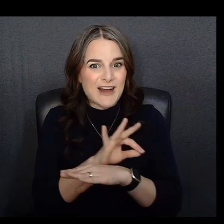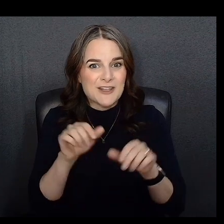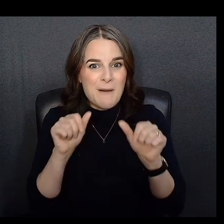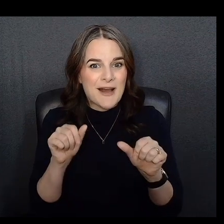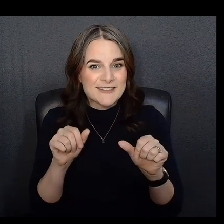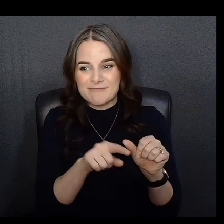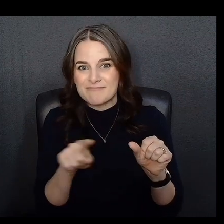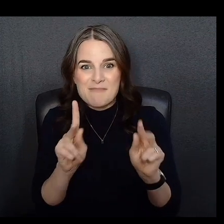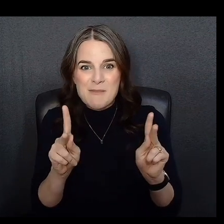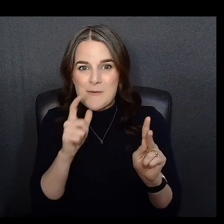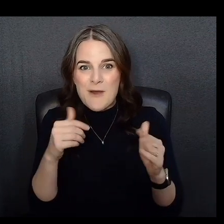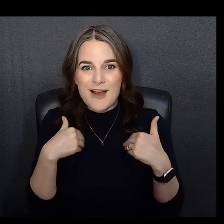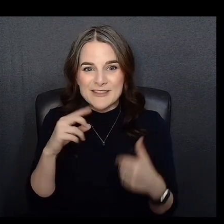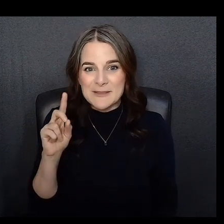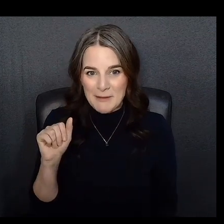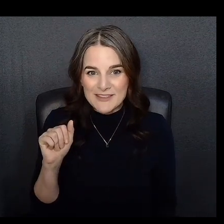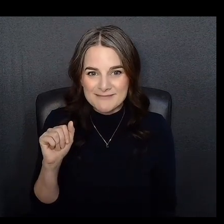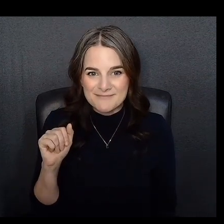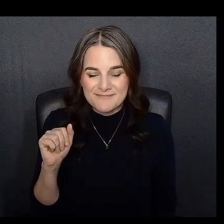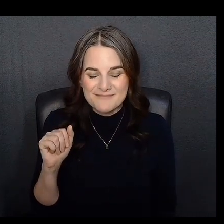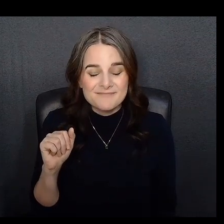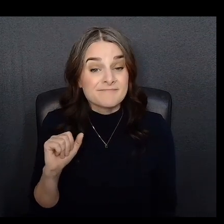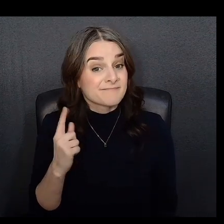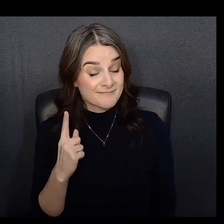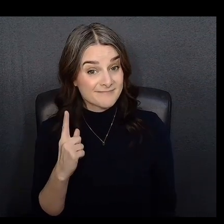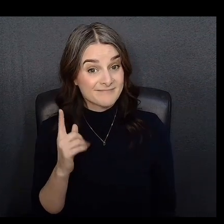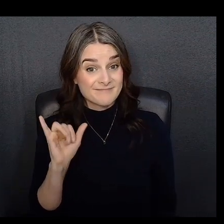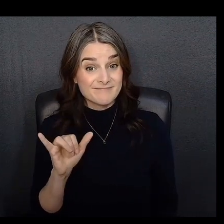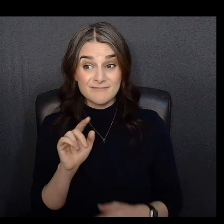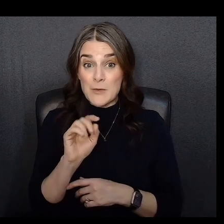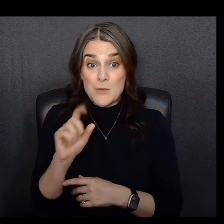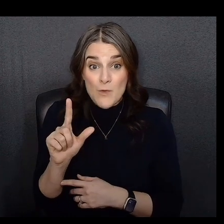of individuals with disabilities. So think of it as any tool that somebody